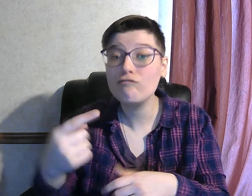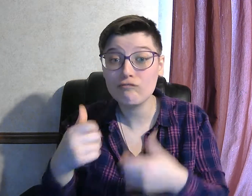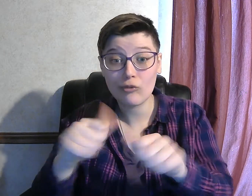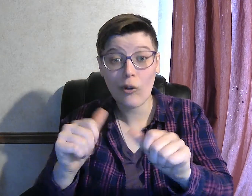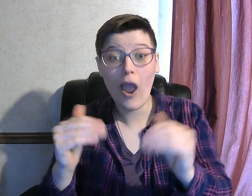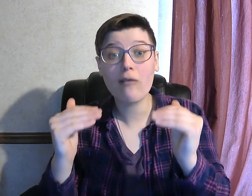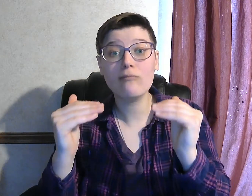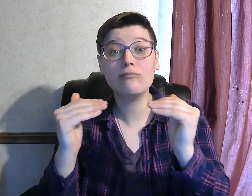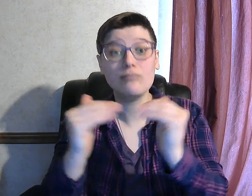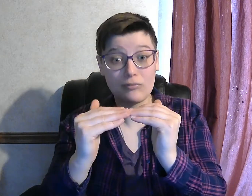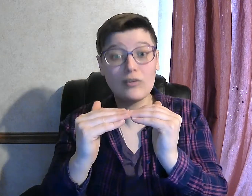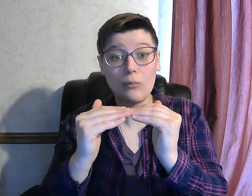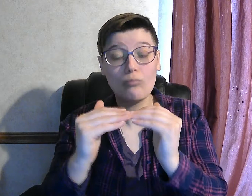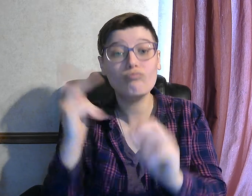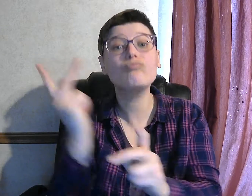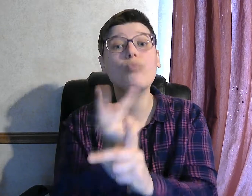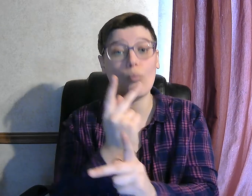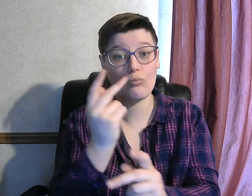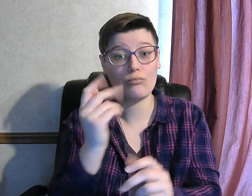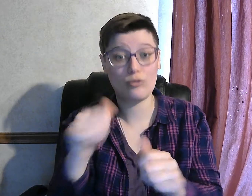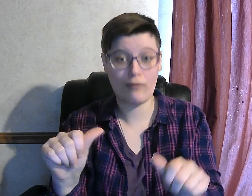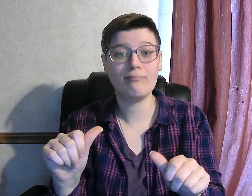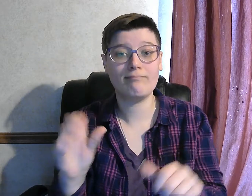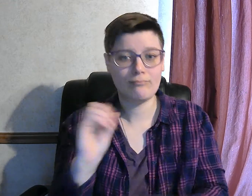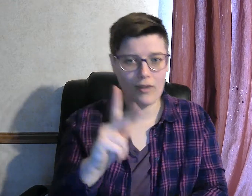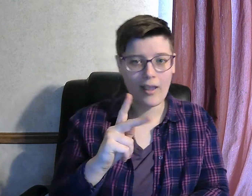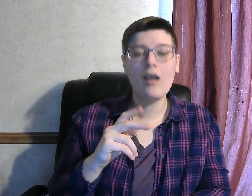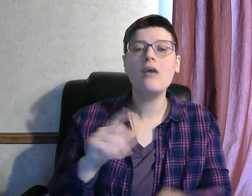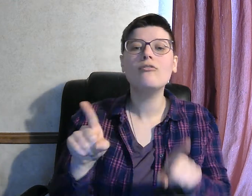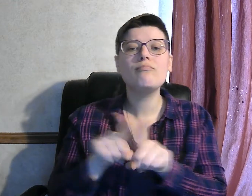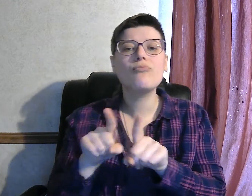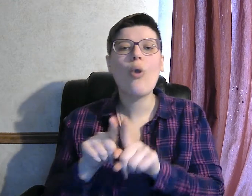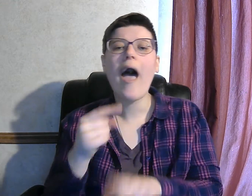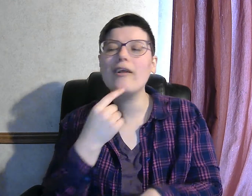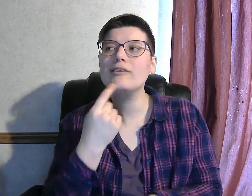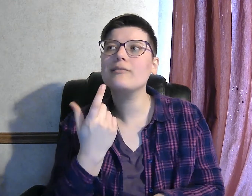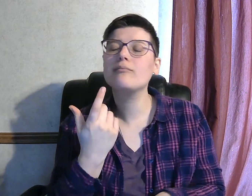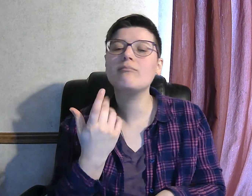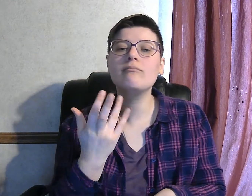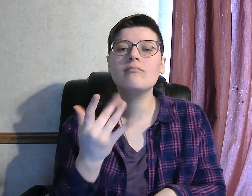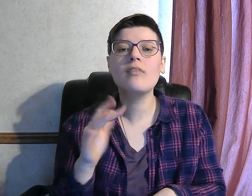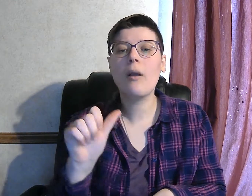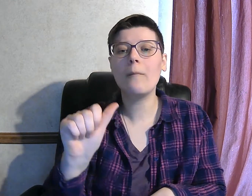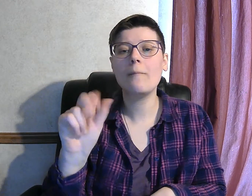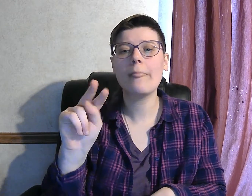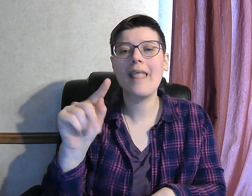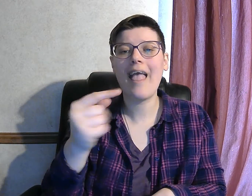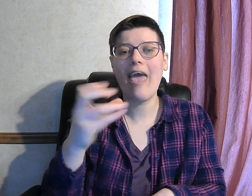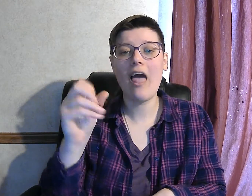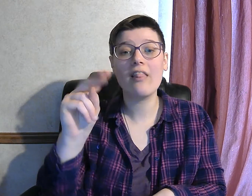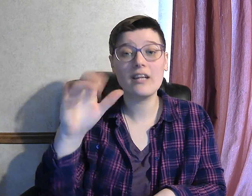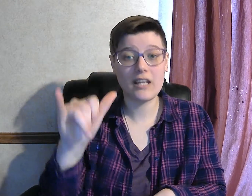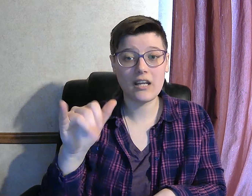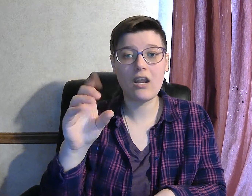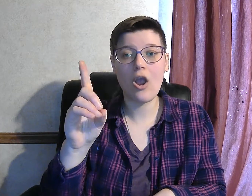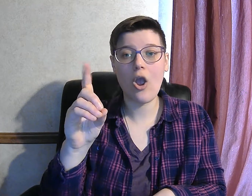It doesn’t matter what you’re doing, the first attempt will always be the worst attempt. Okay. As Anthony Doerr said,